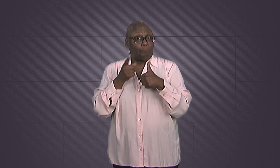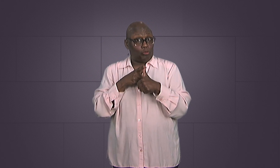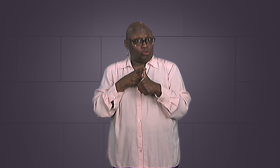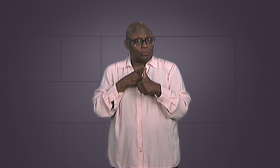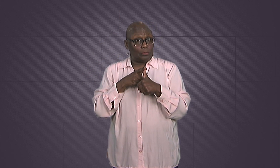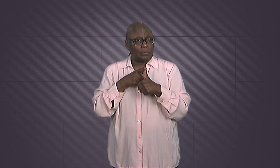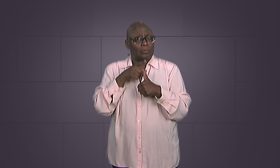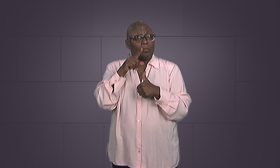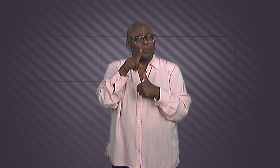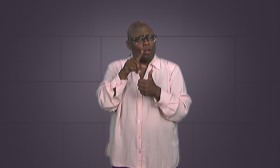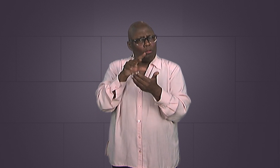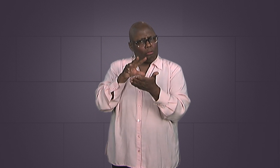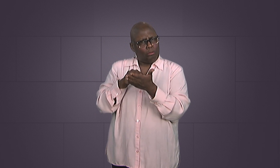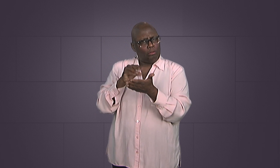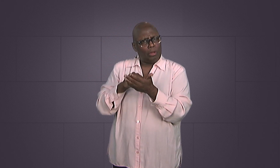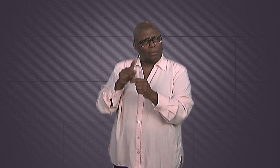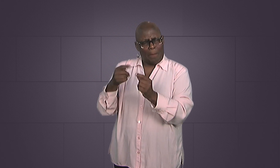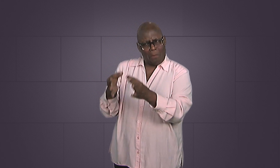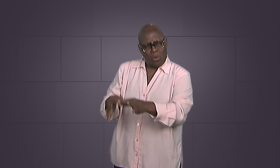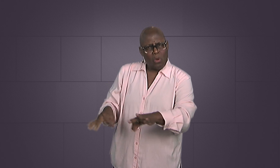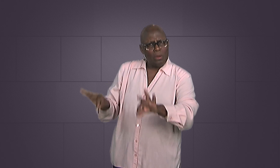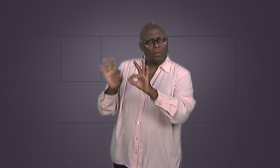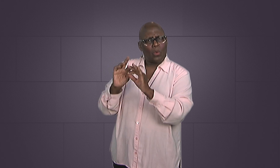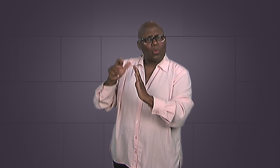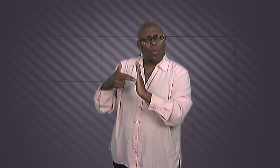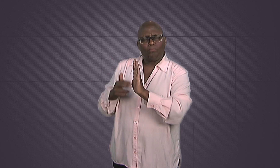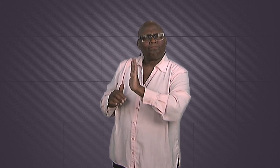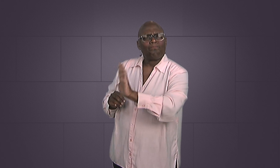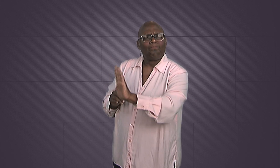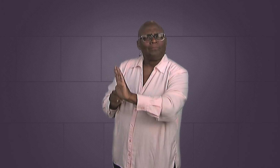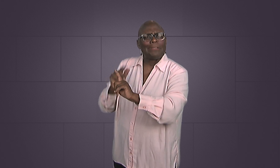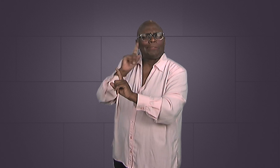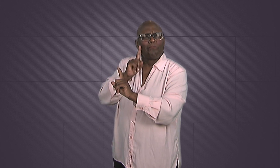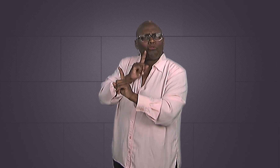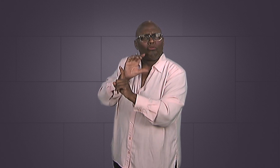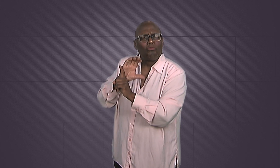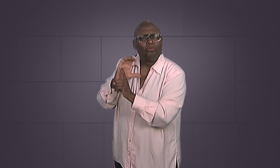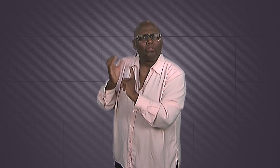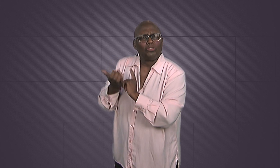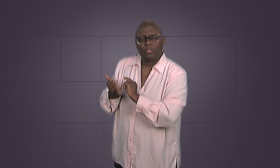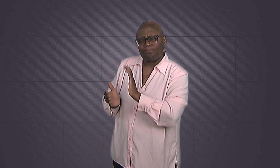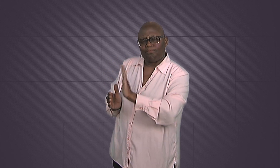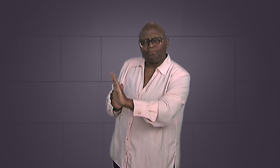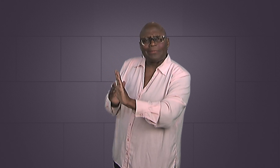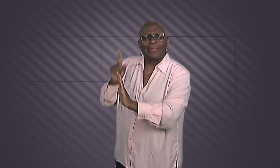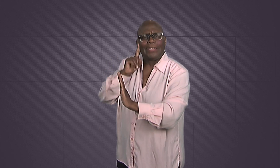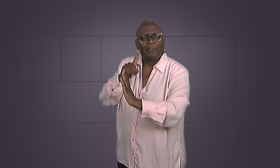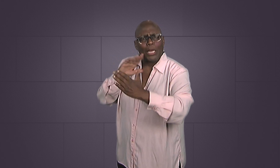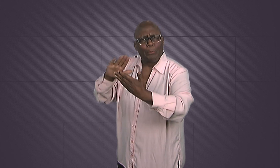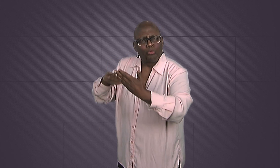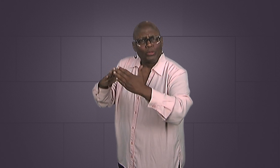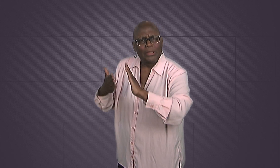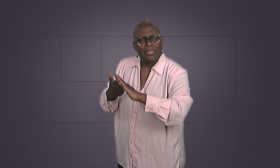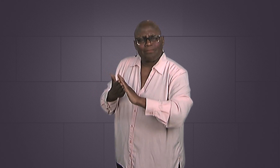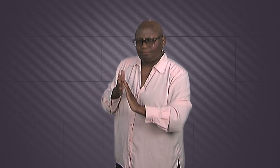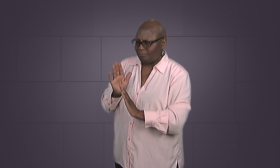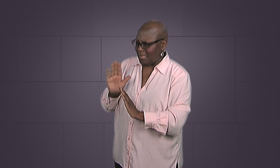They are: First, learning about the important role of Deaf culture and the Deaf community